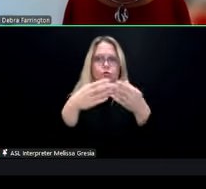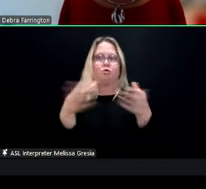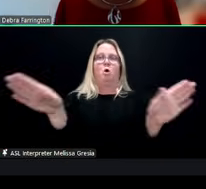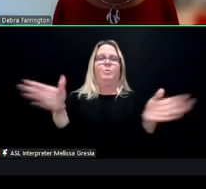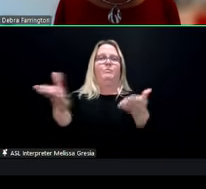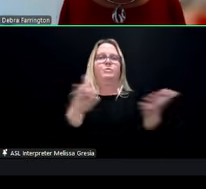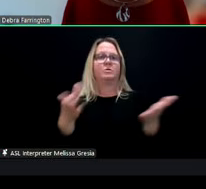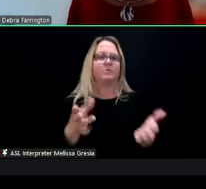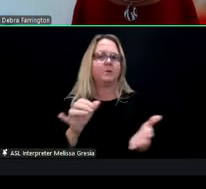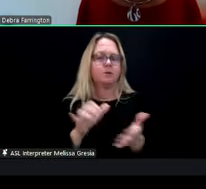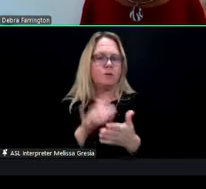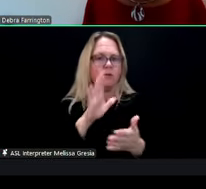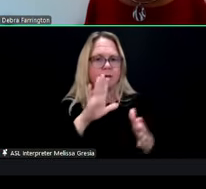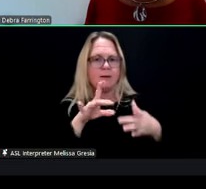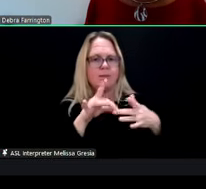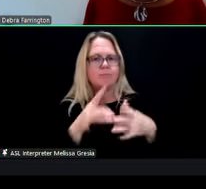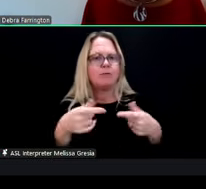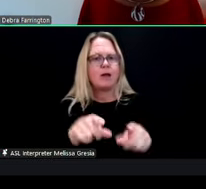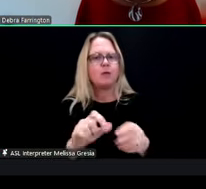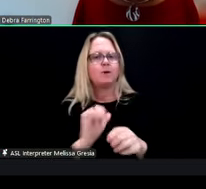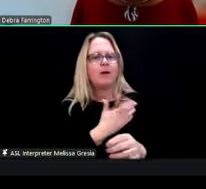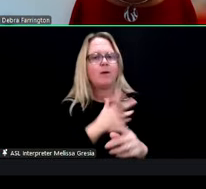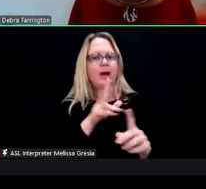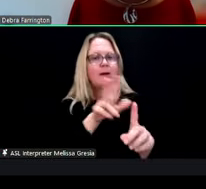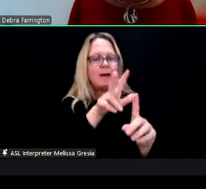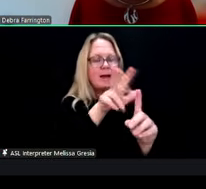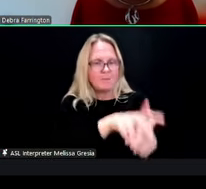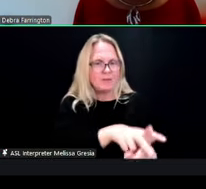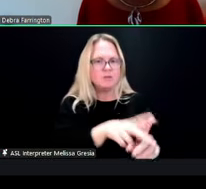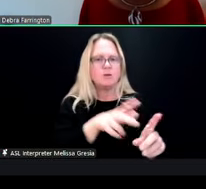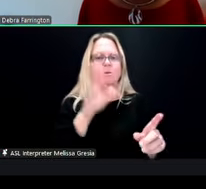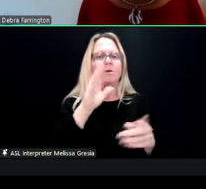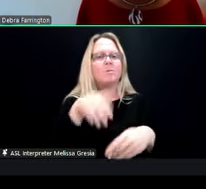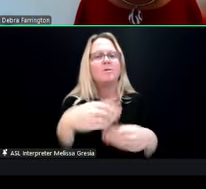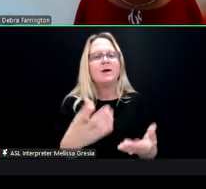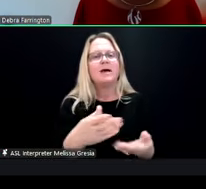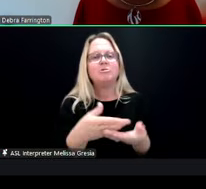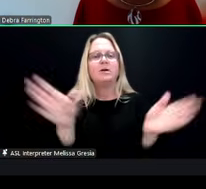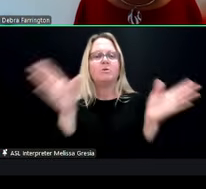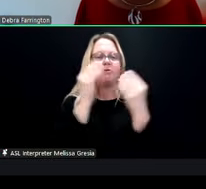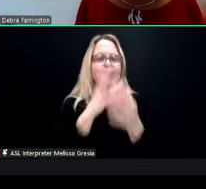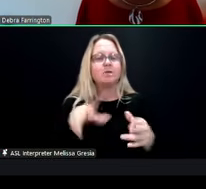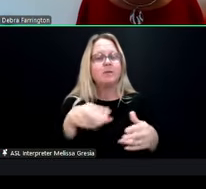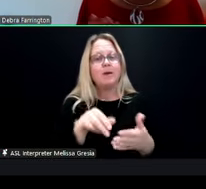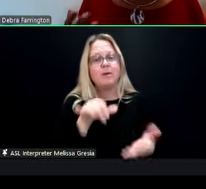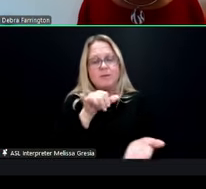to our application. We will provide general information about um the application process and